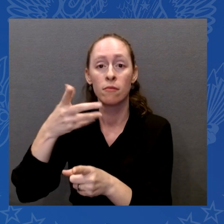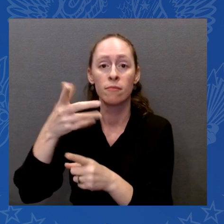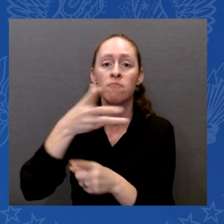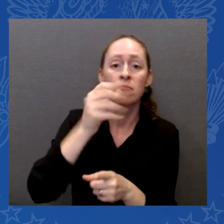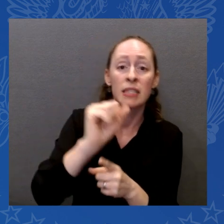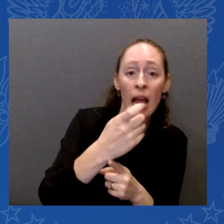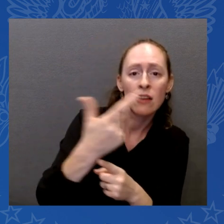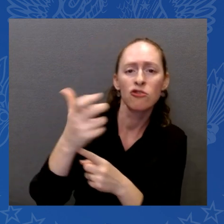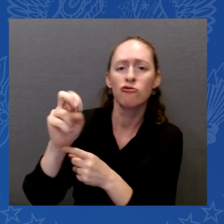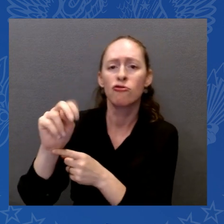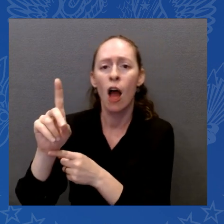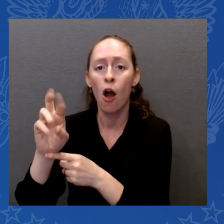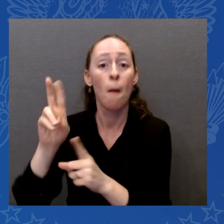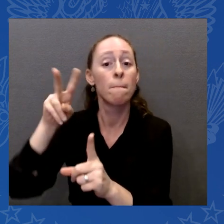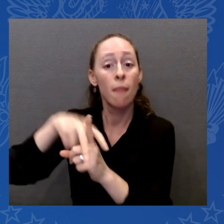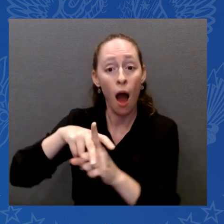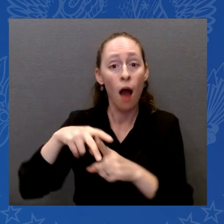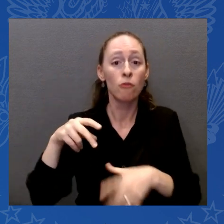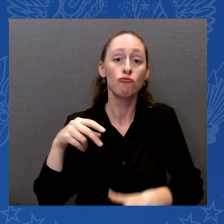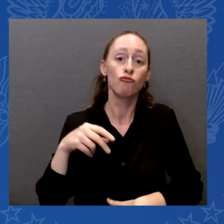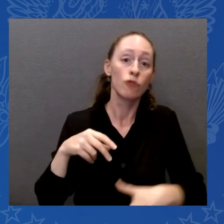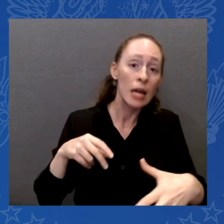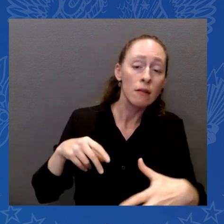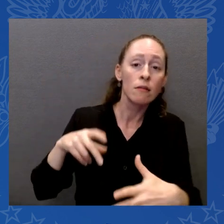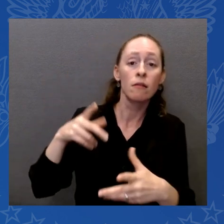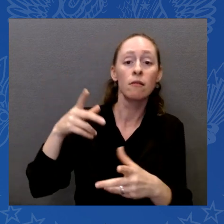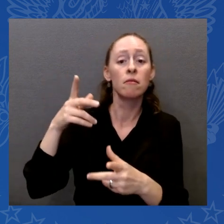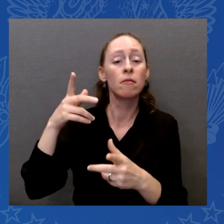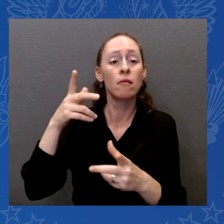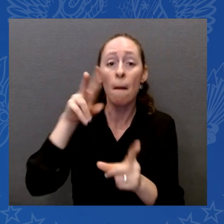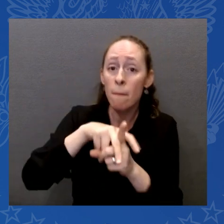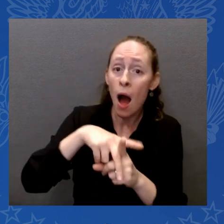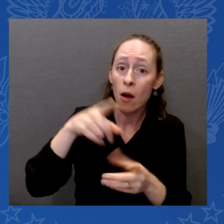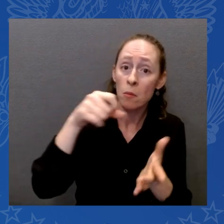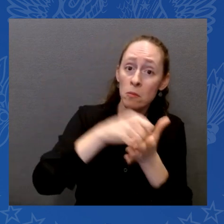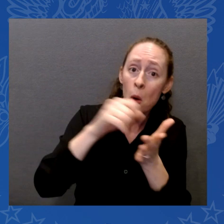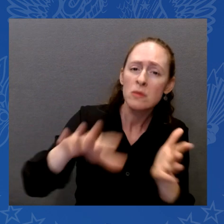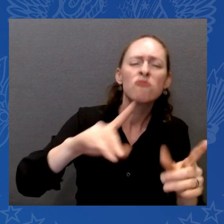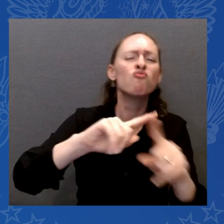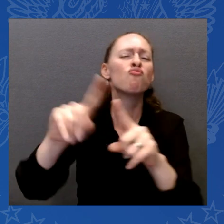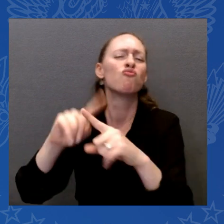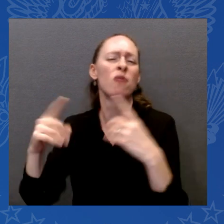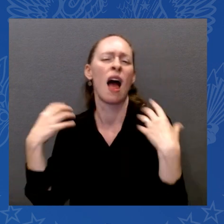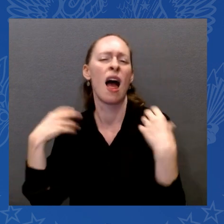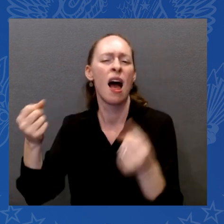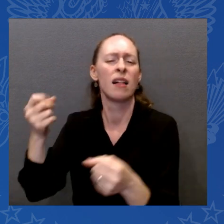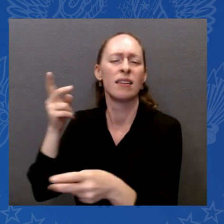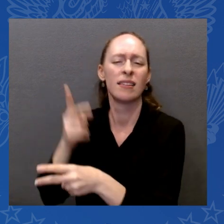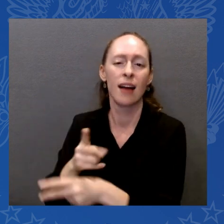or any related conditions. My department is fully committed to enforcing Title Nine's protections.